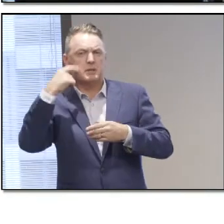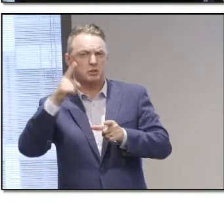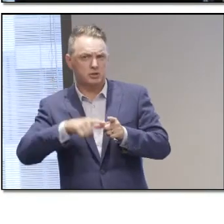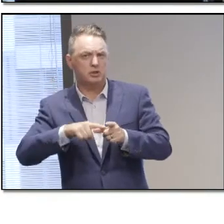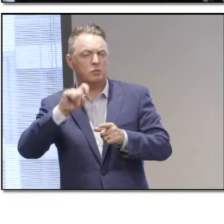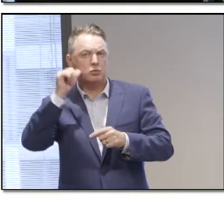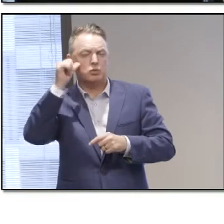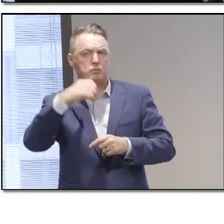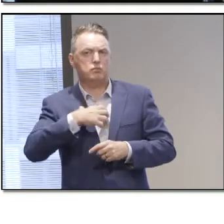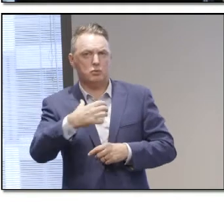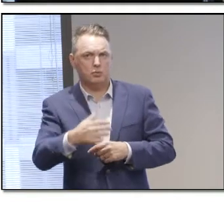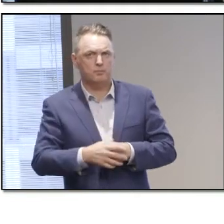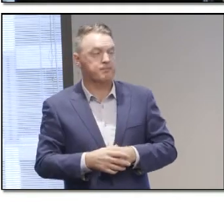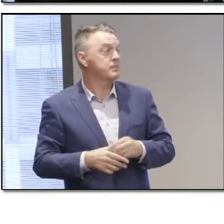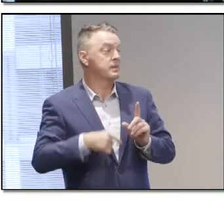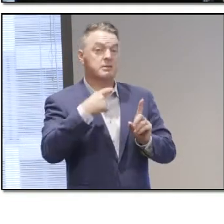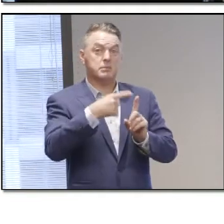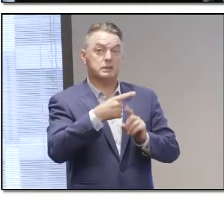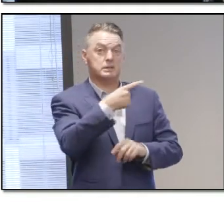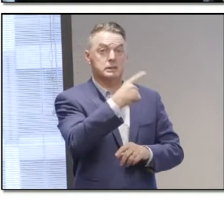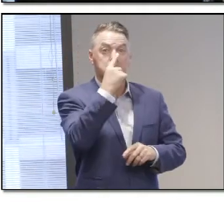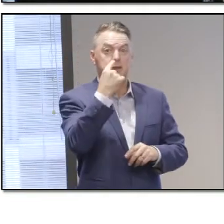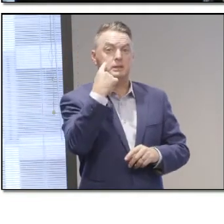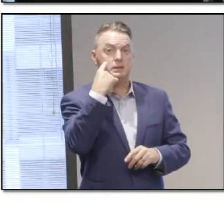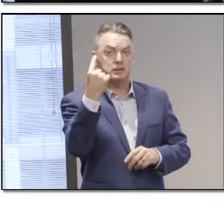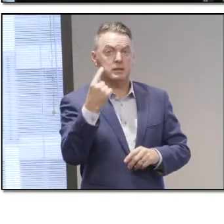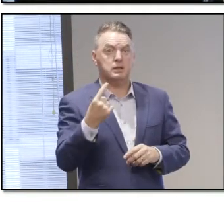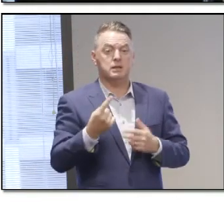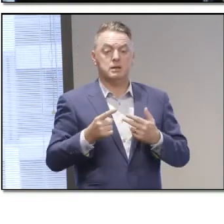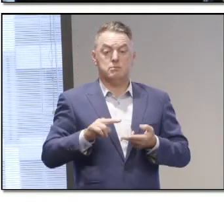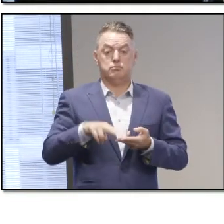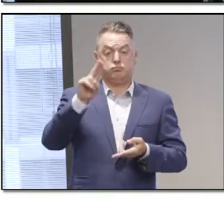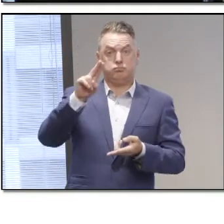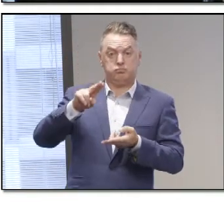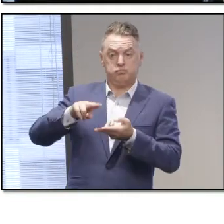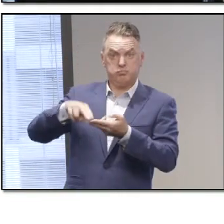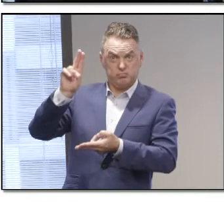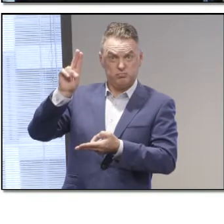and you can see some areas where we do have some elevated concentrations but still below